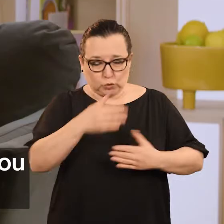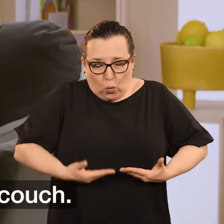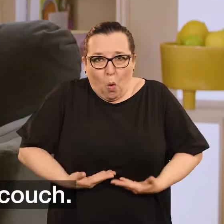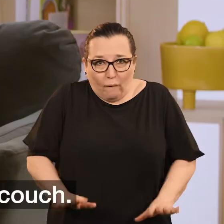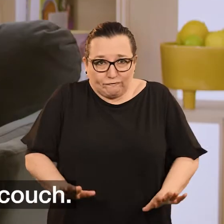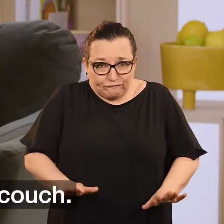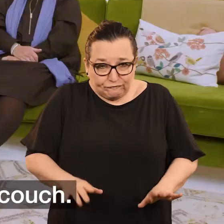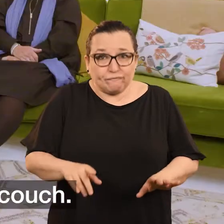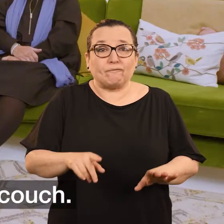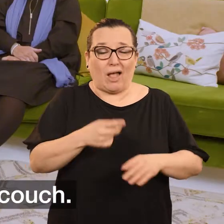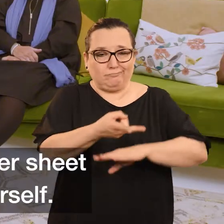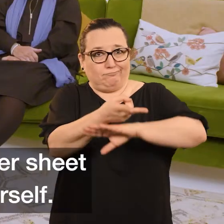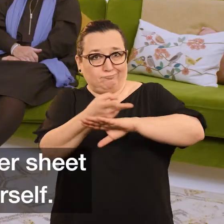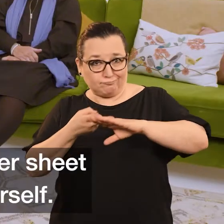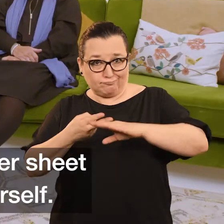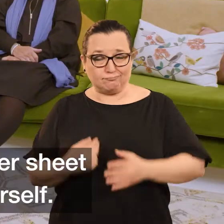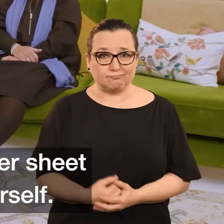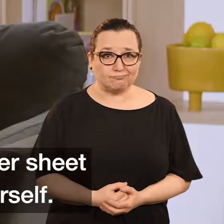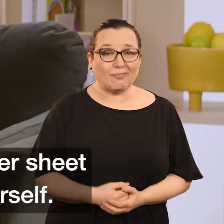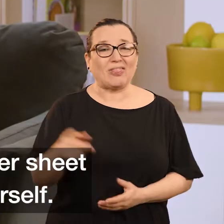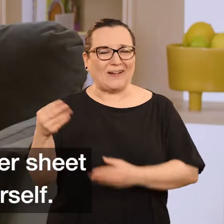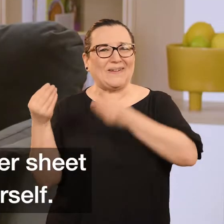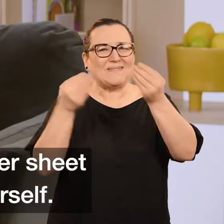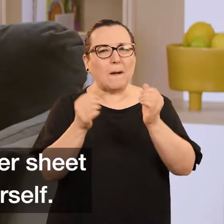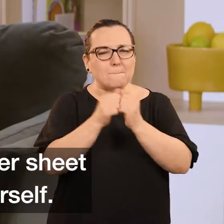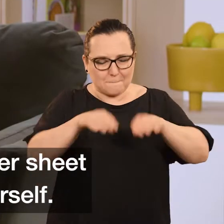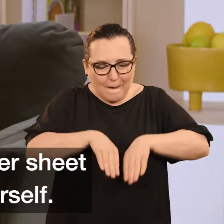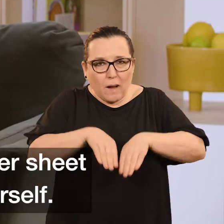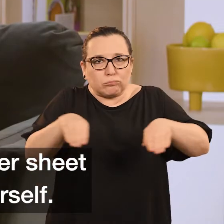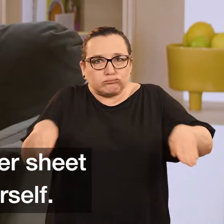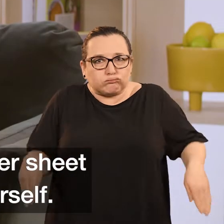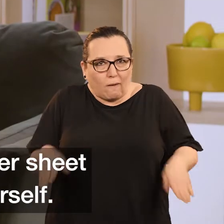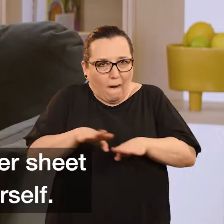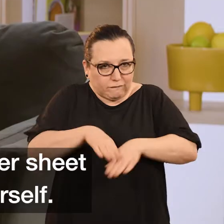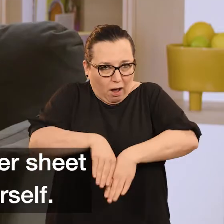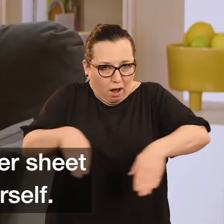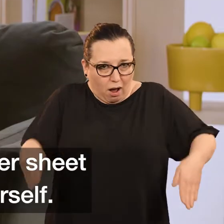from the bottom down and lie on a couch. And that's when they give you a paper sheet as well that you can pop over yourself.